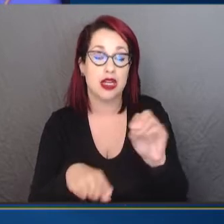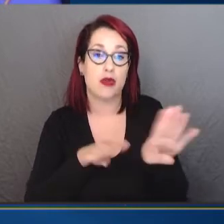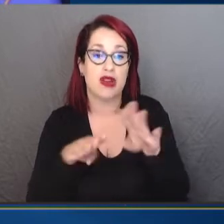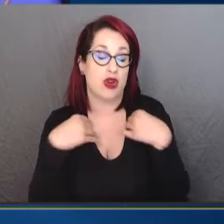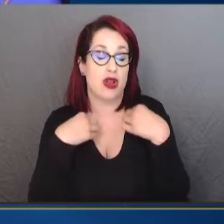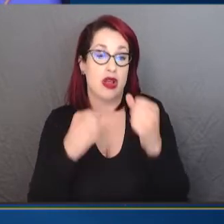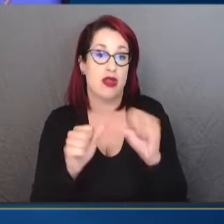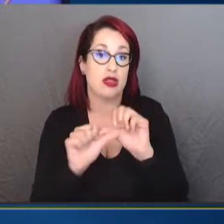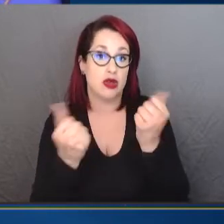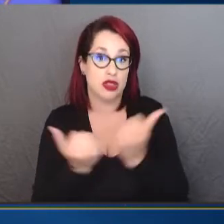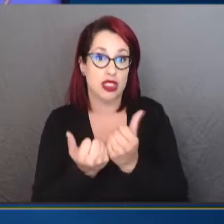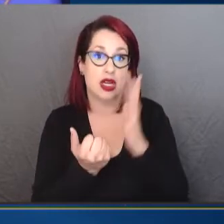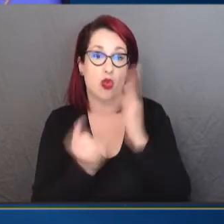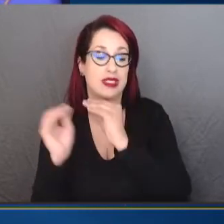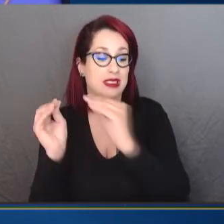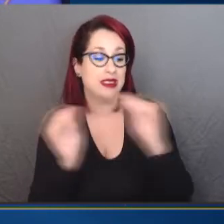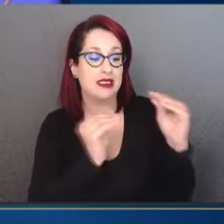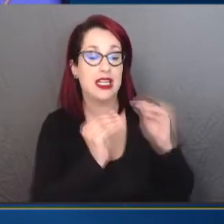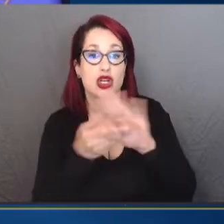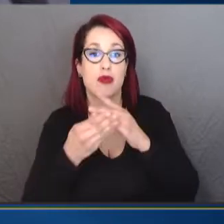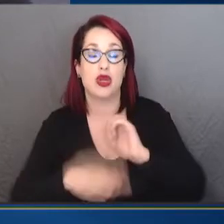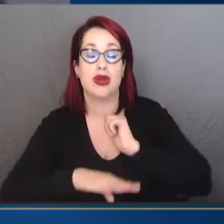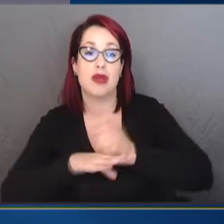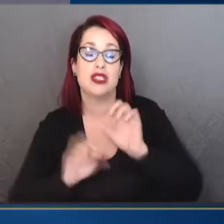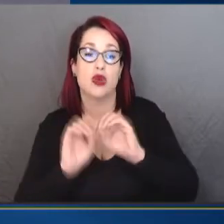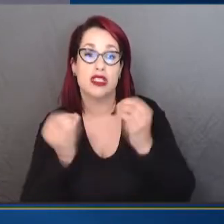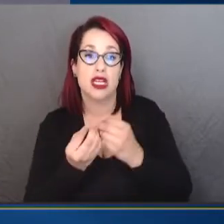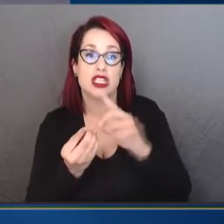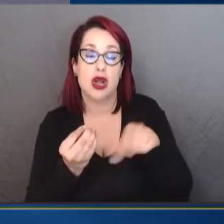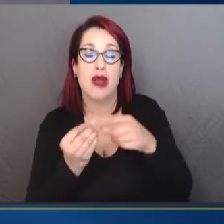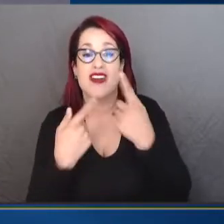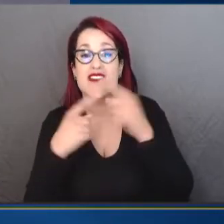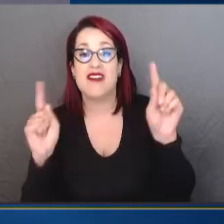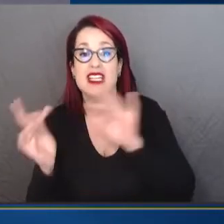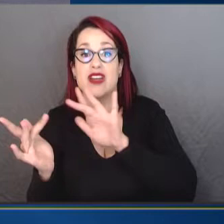organizations on effective outreach and enrollment strategies to access healthcare coverage.